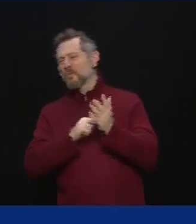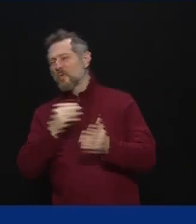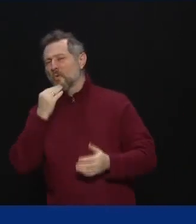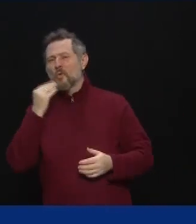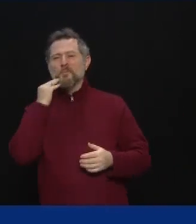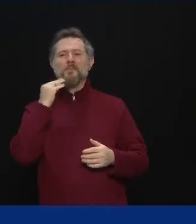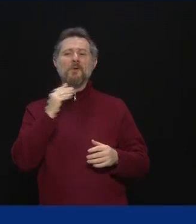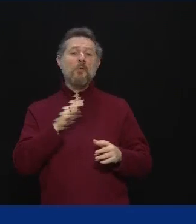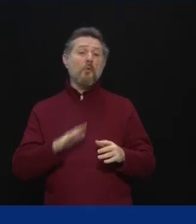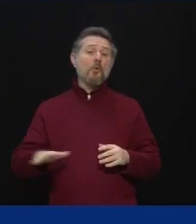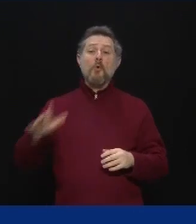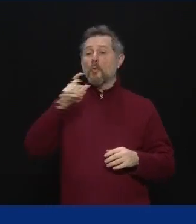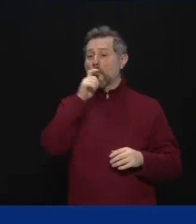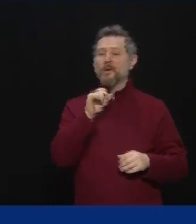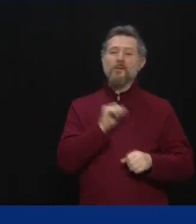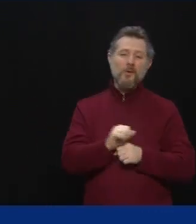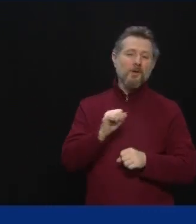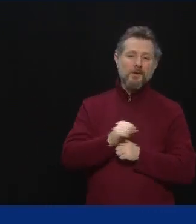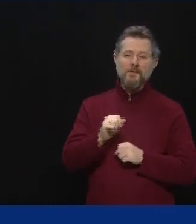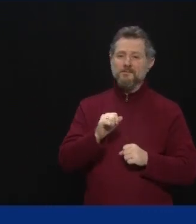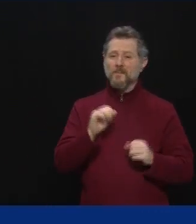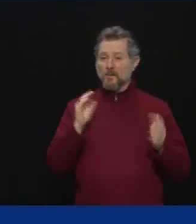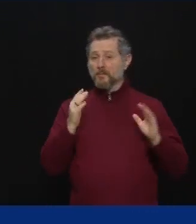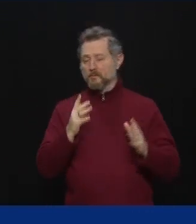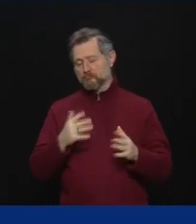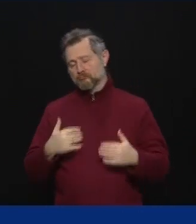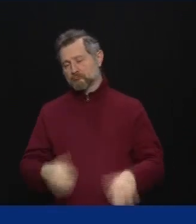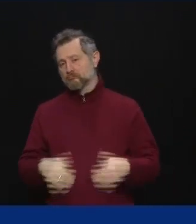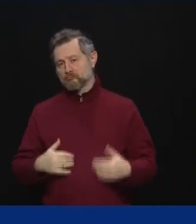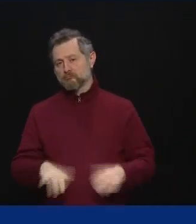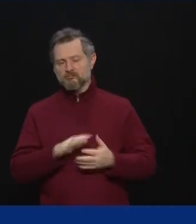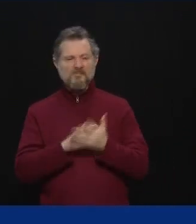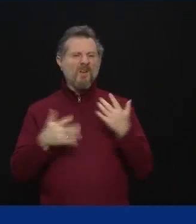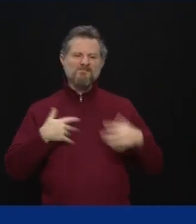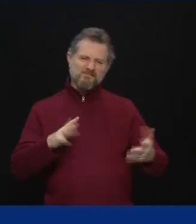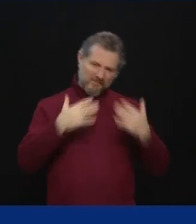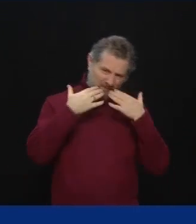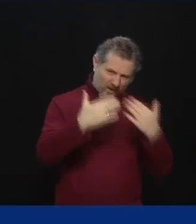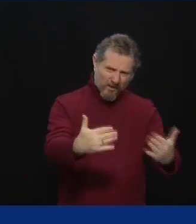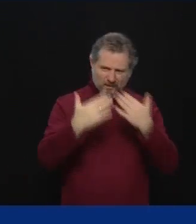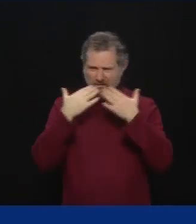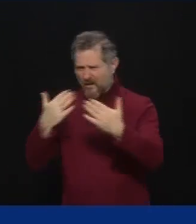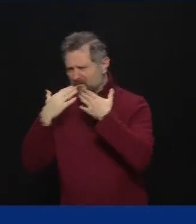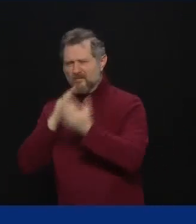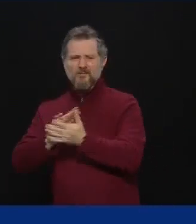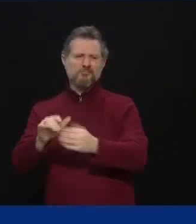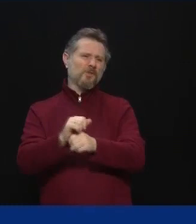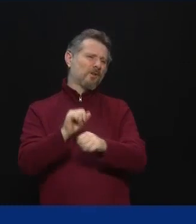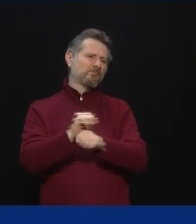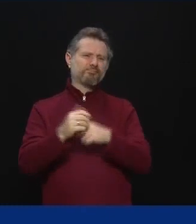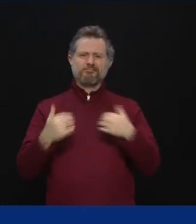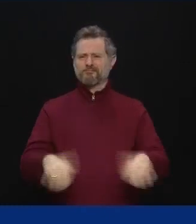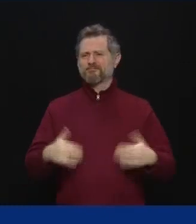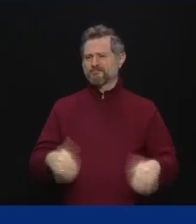THIS WITHOUT YOU. FOR ALL THE DOCTORS, NURSES, AIDES, ADMINISTRATORS AND IN